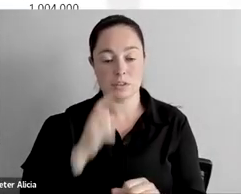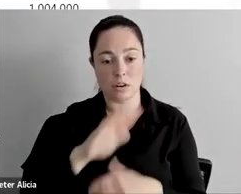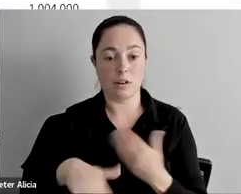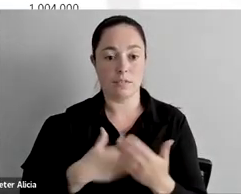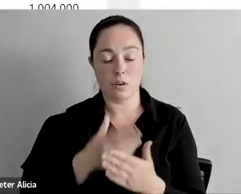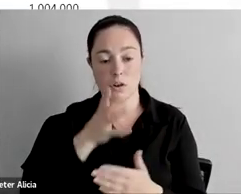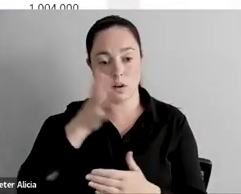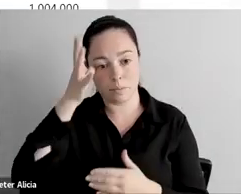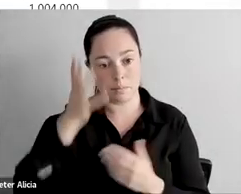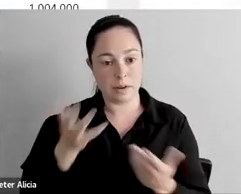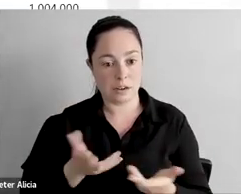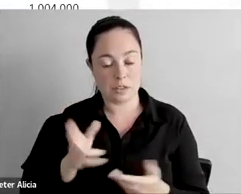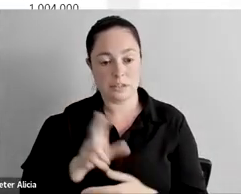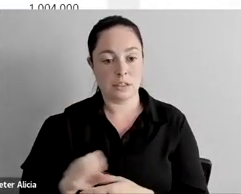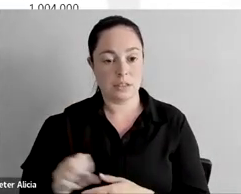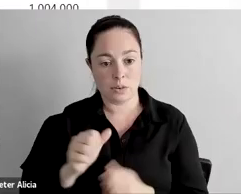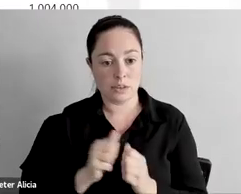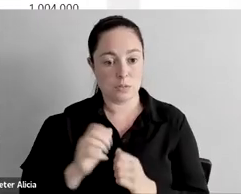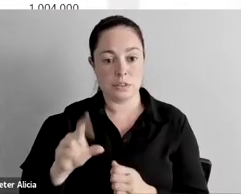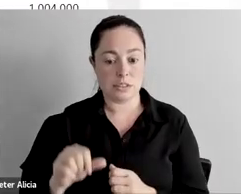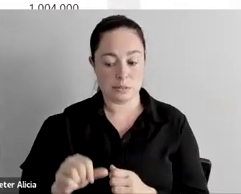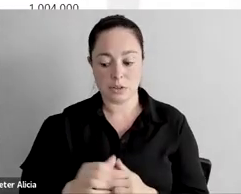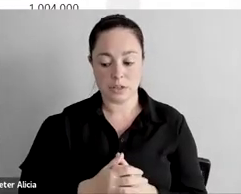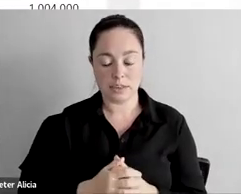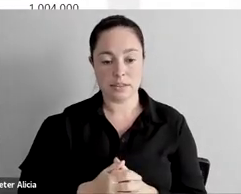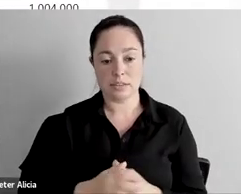in the U.S. with disabilities. So we see that about